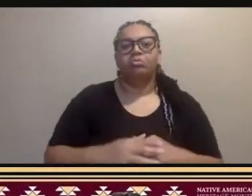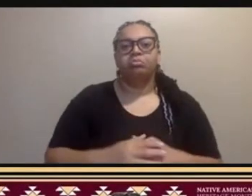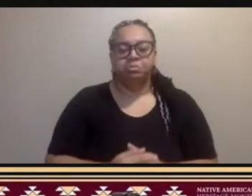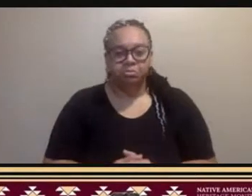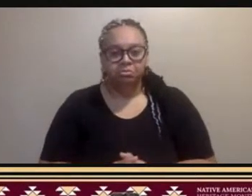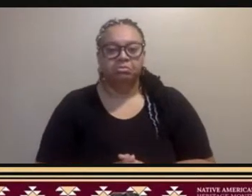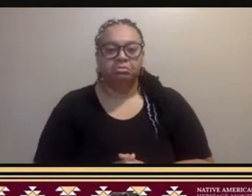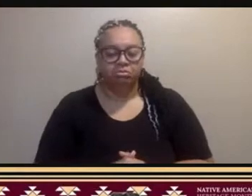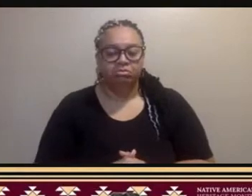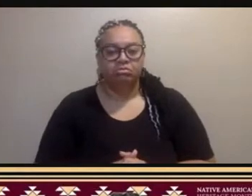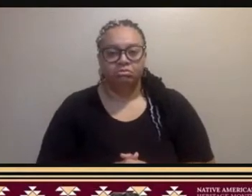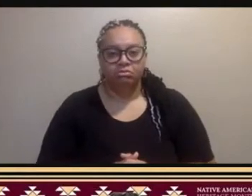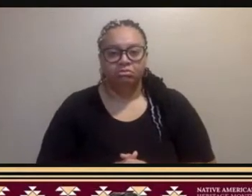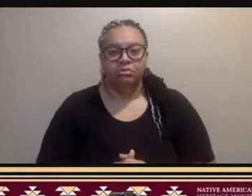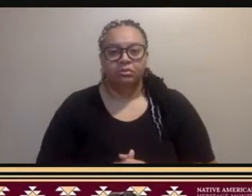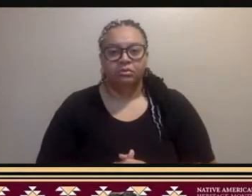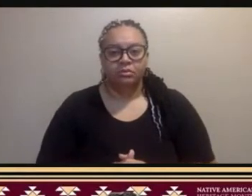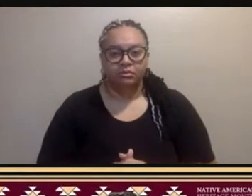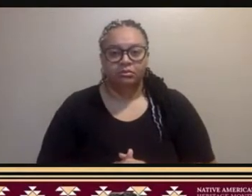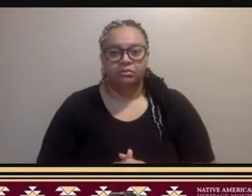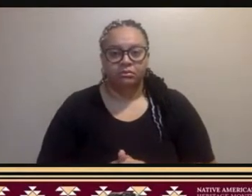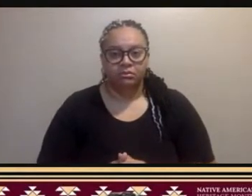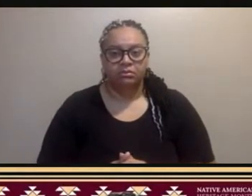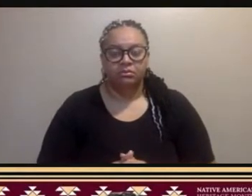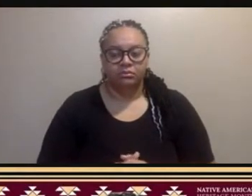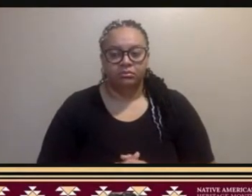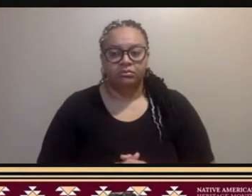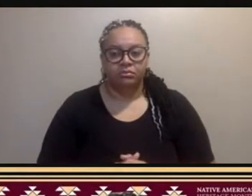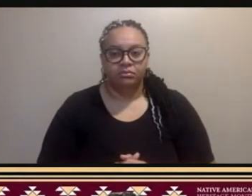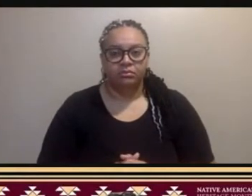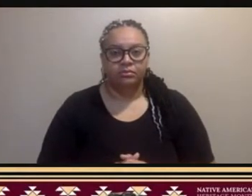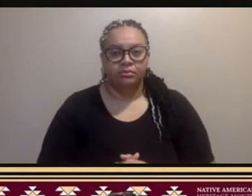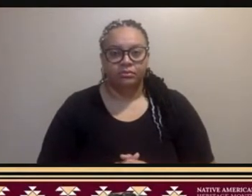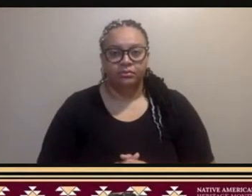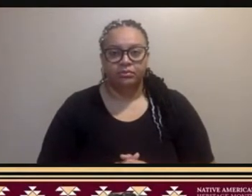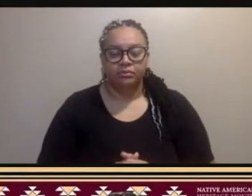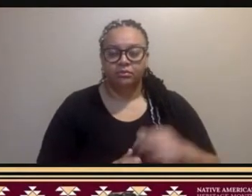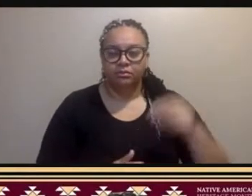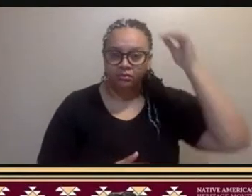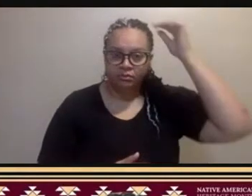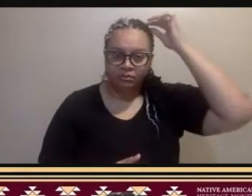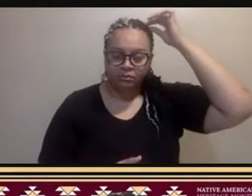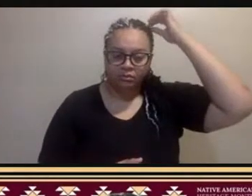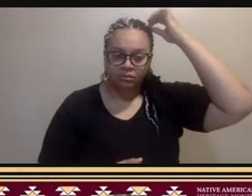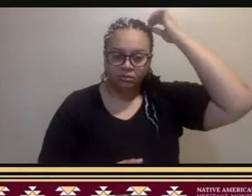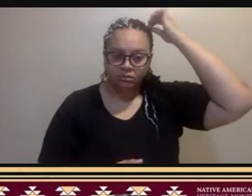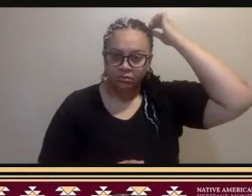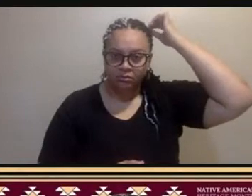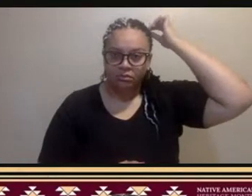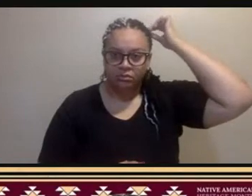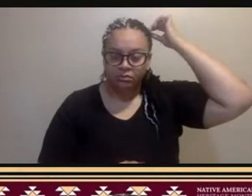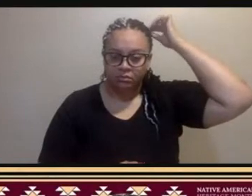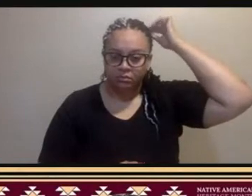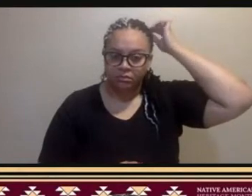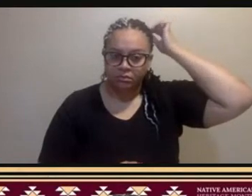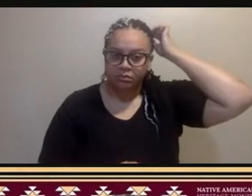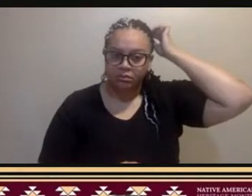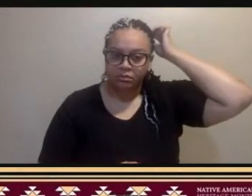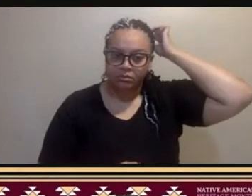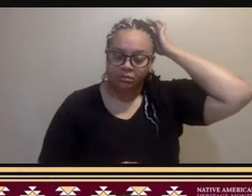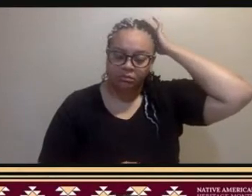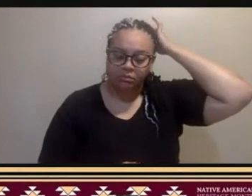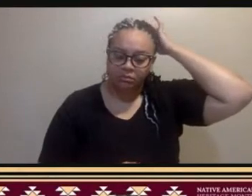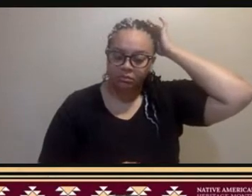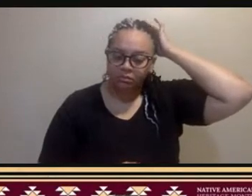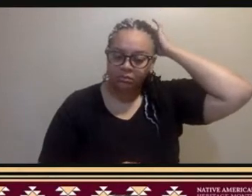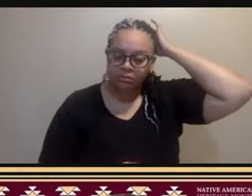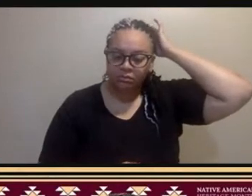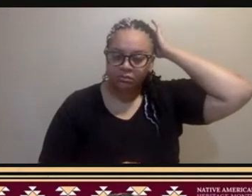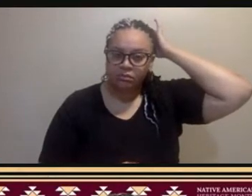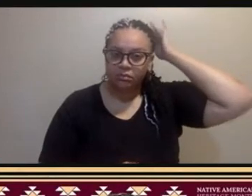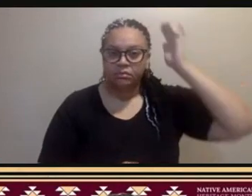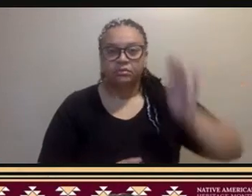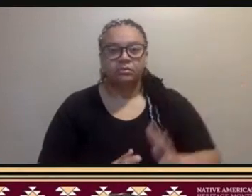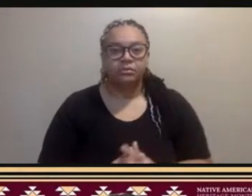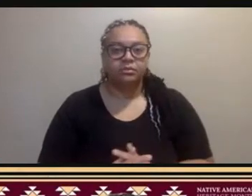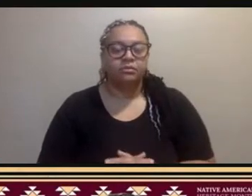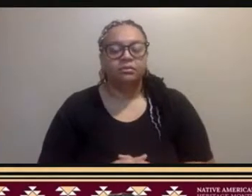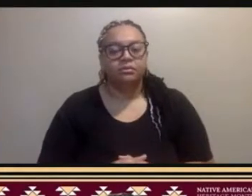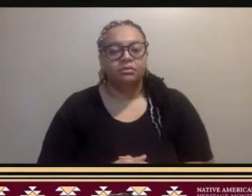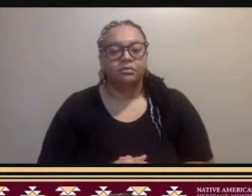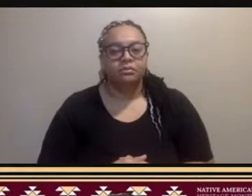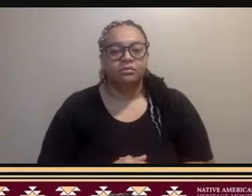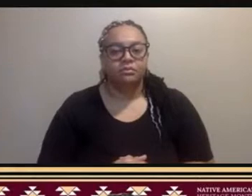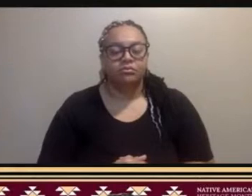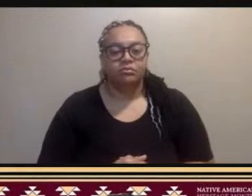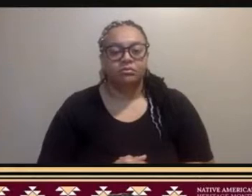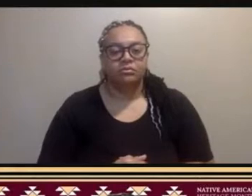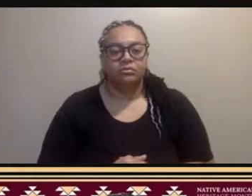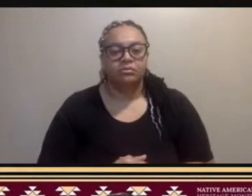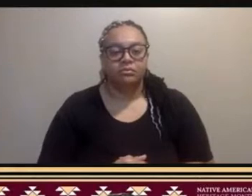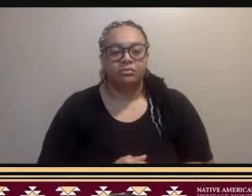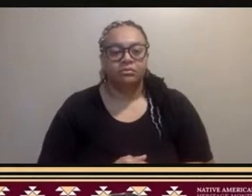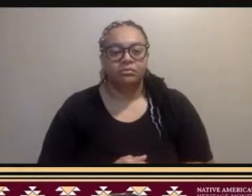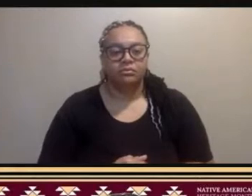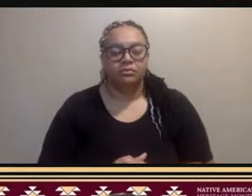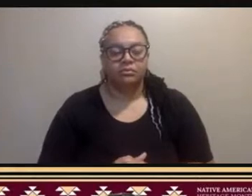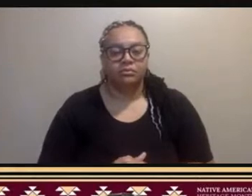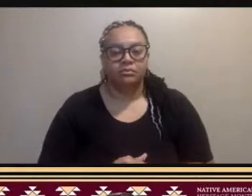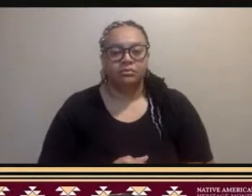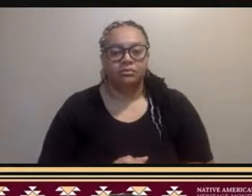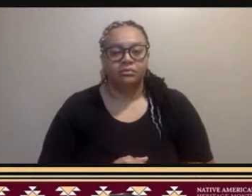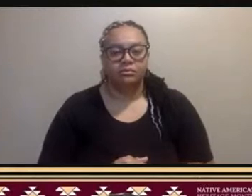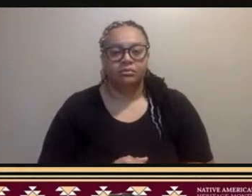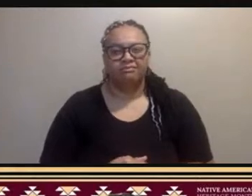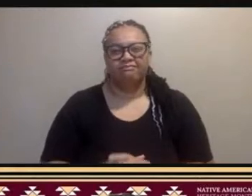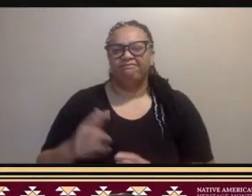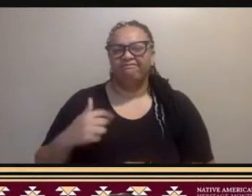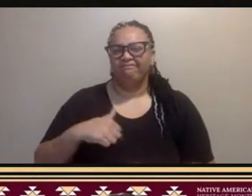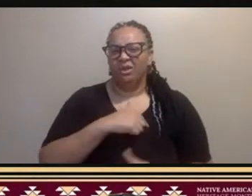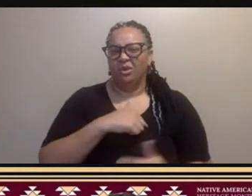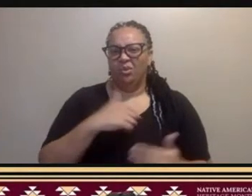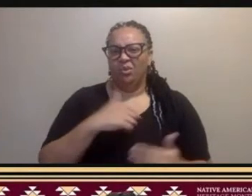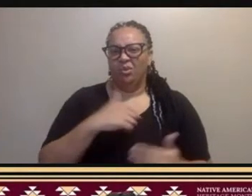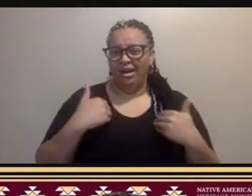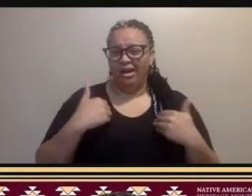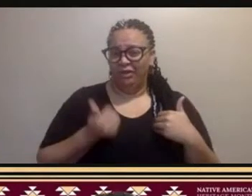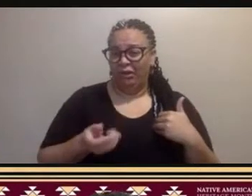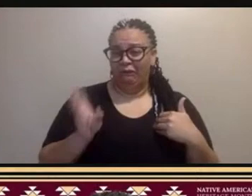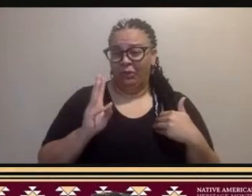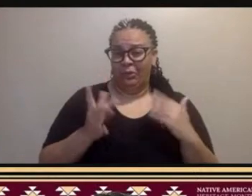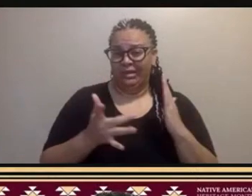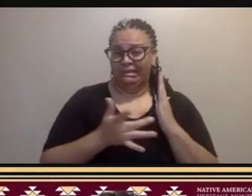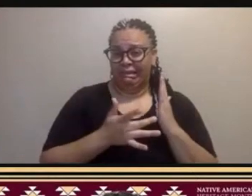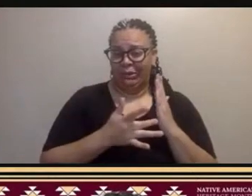AND HERE ARE